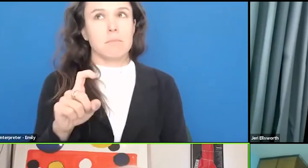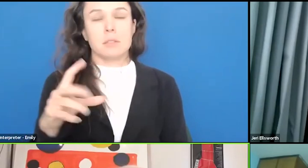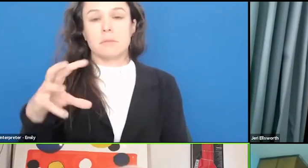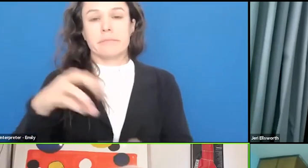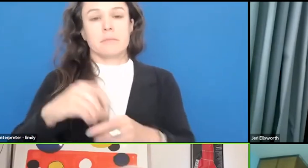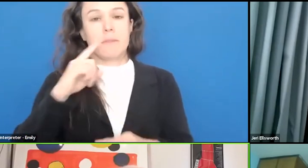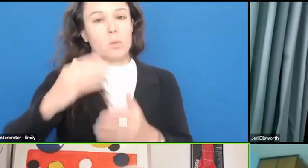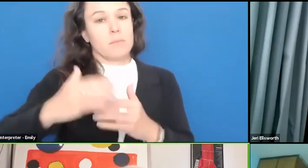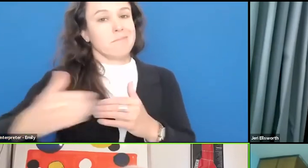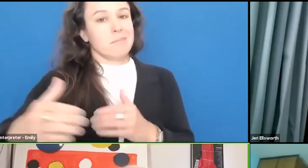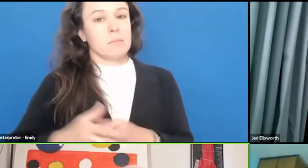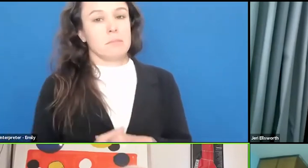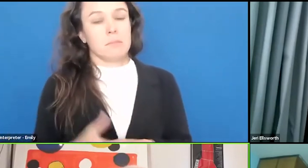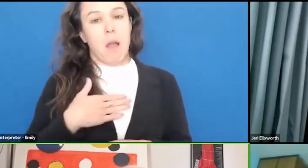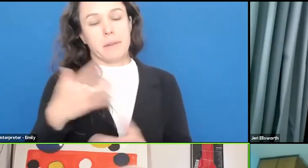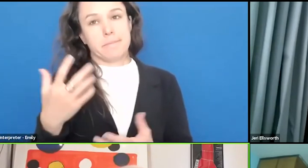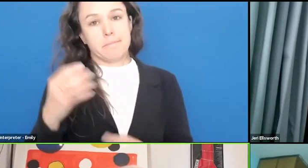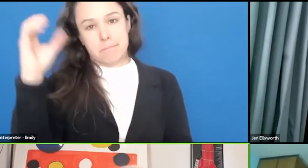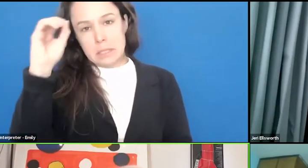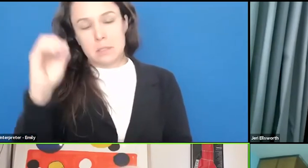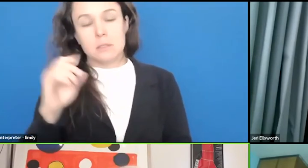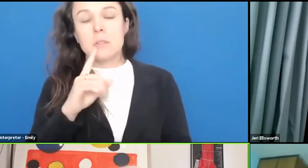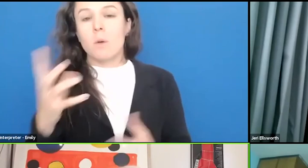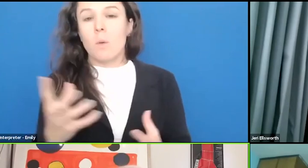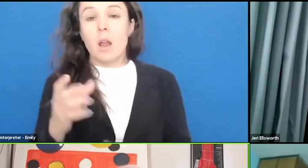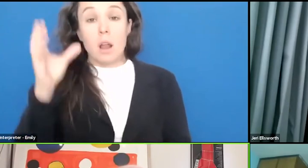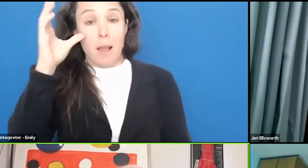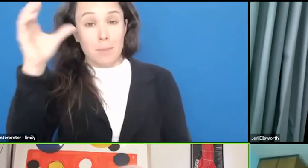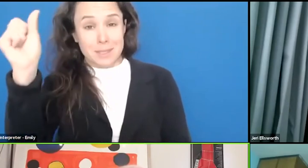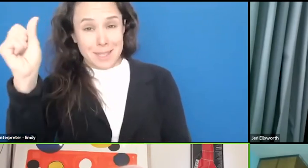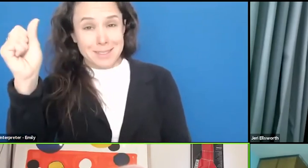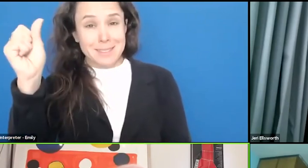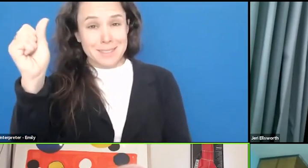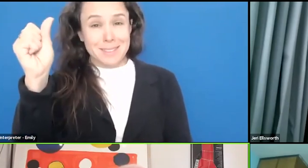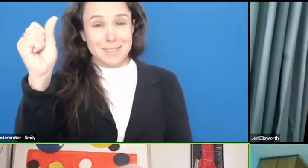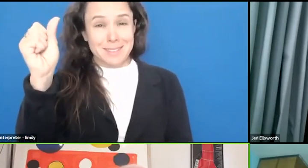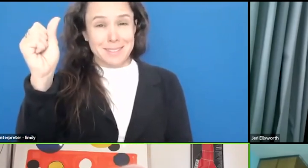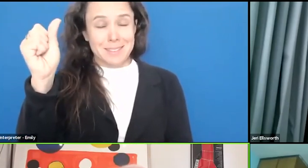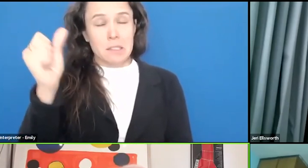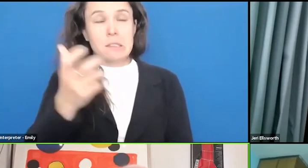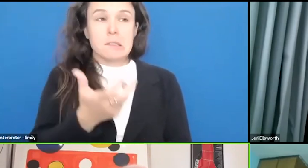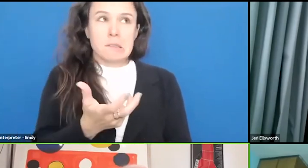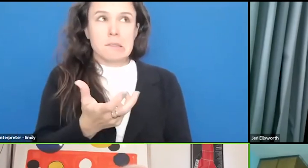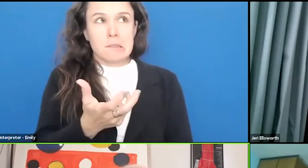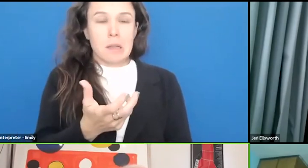from my perspective, are a combination of common sense, and for lack of better word multi-sensory